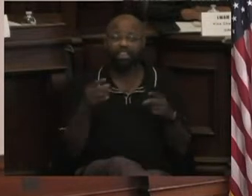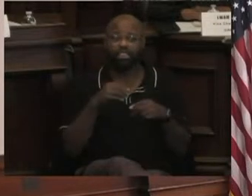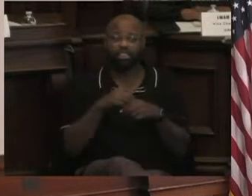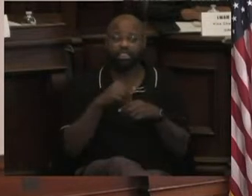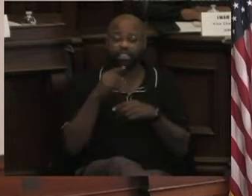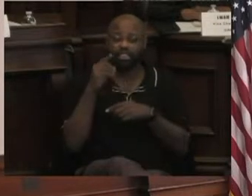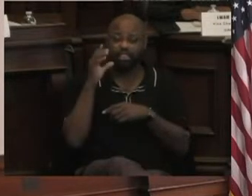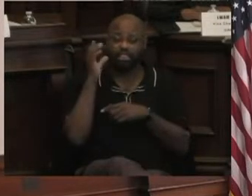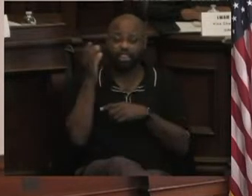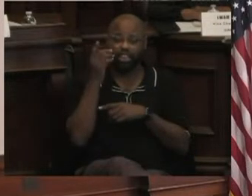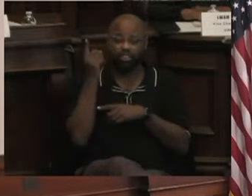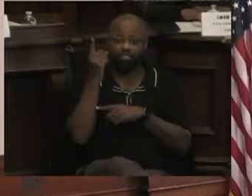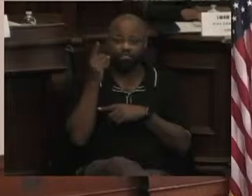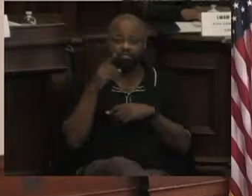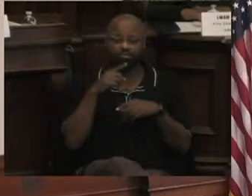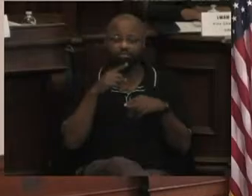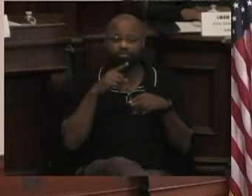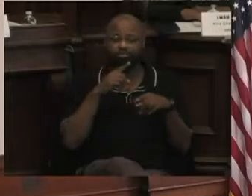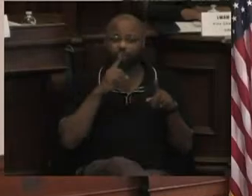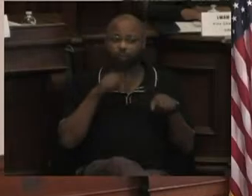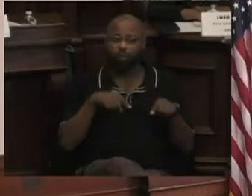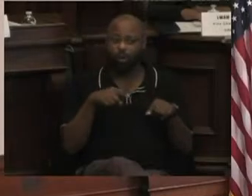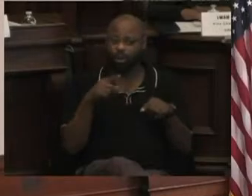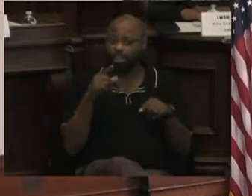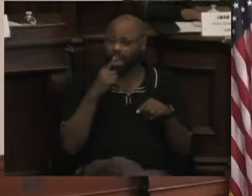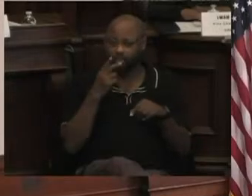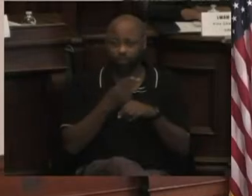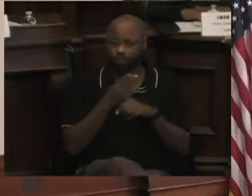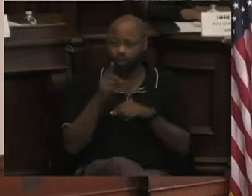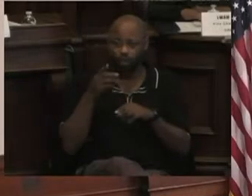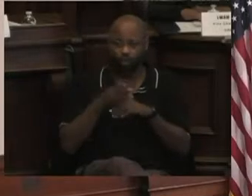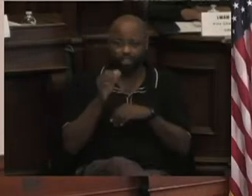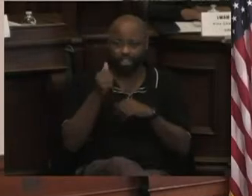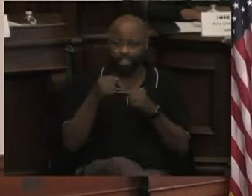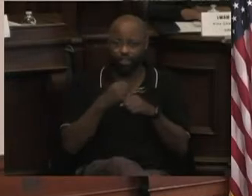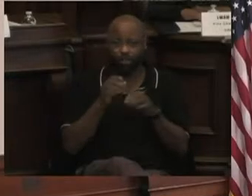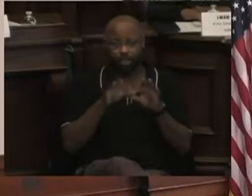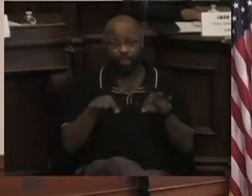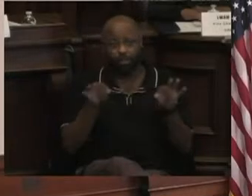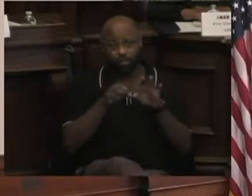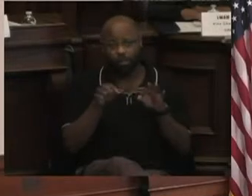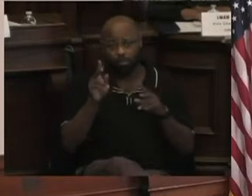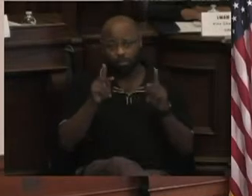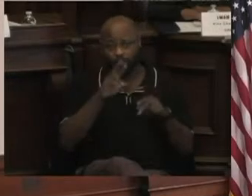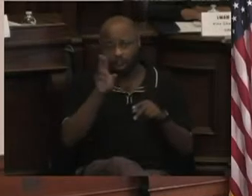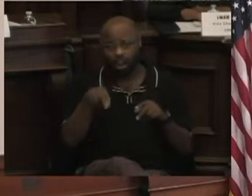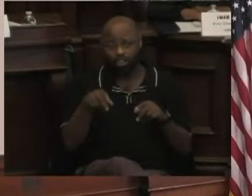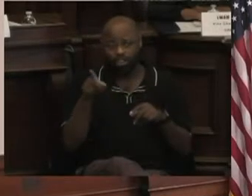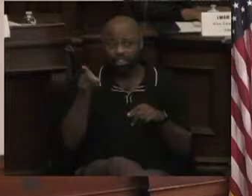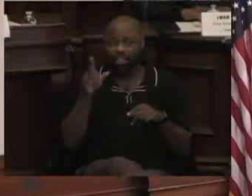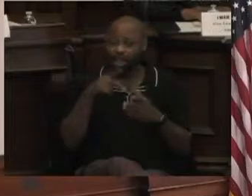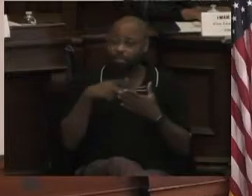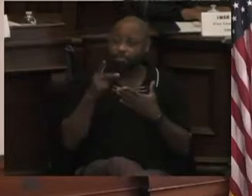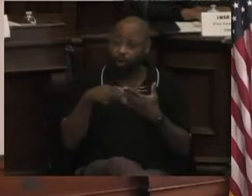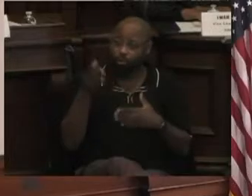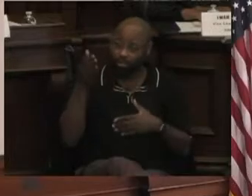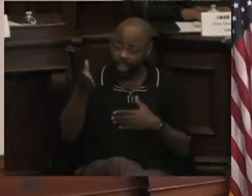of the Kingfish device, the cellular transceiver in the report, because it hasn't been used in over ten years. But I